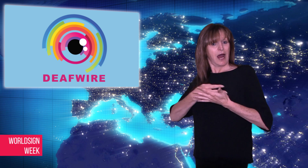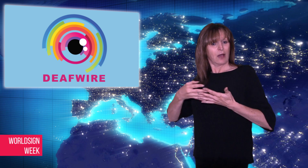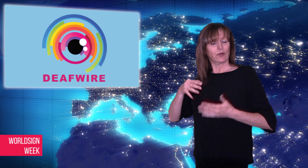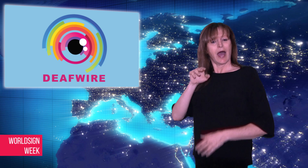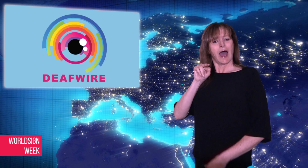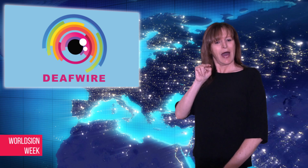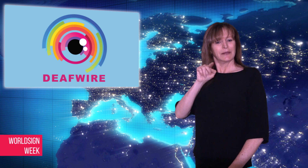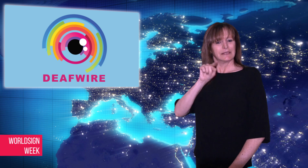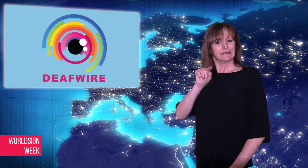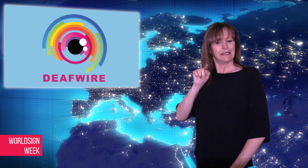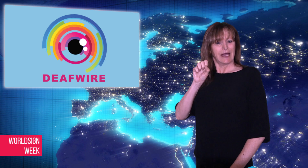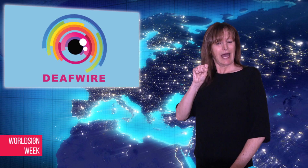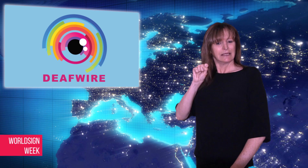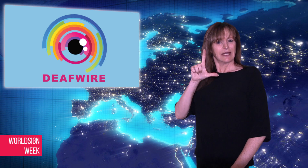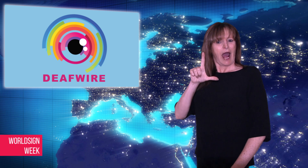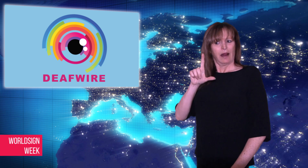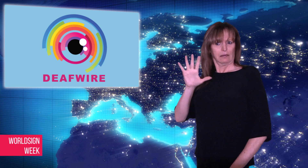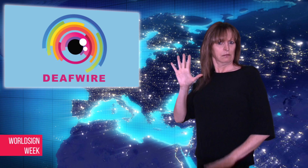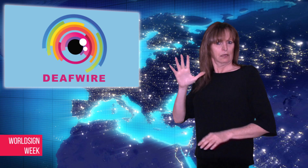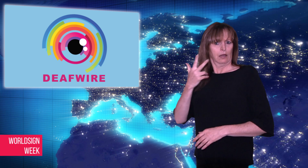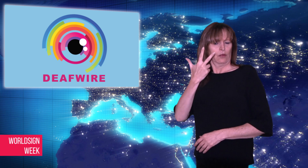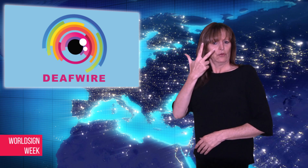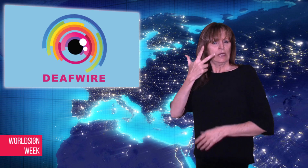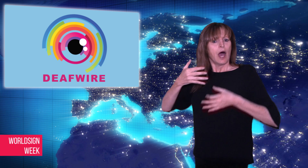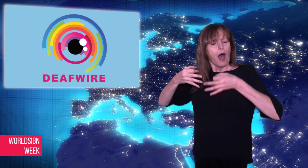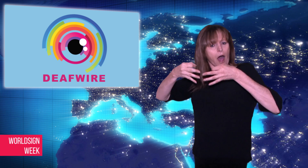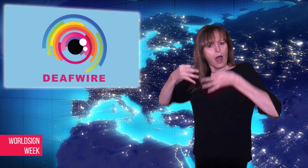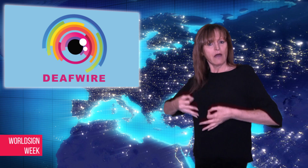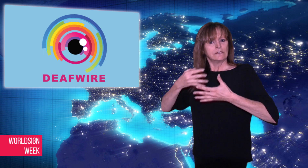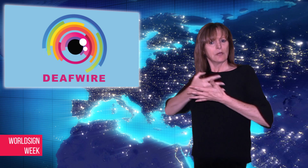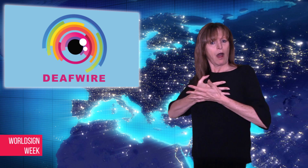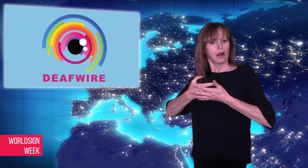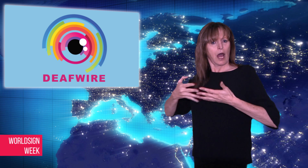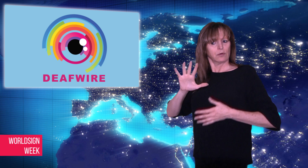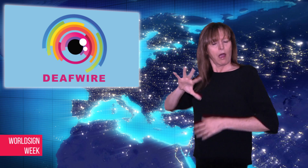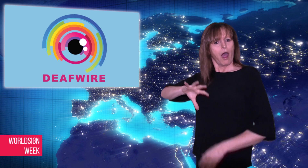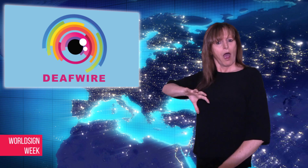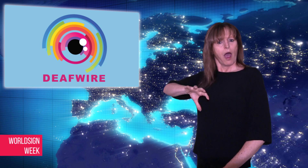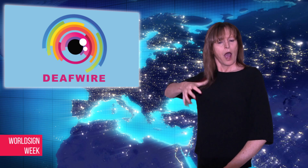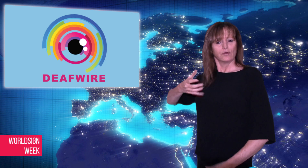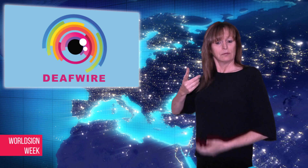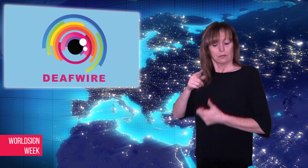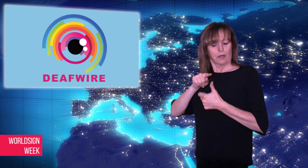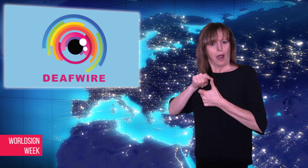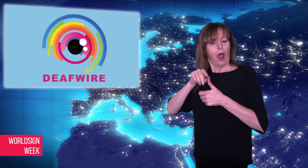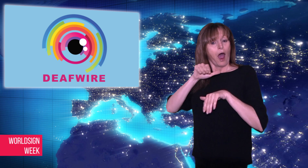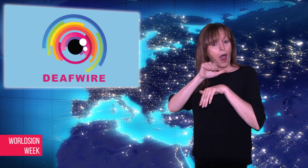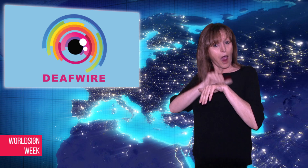English and Maori. Question periods